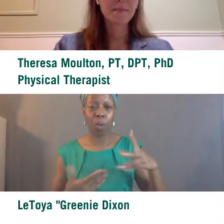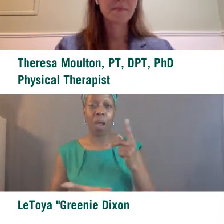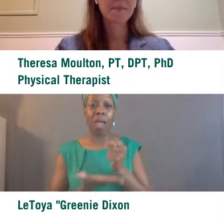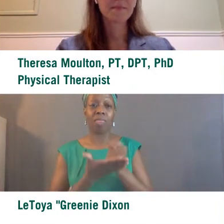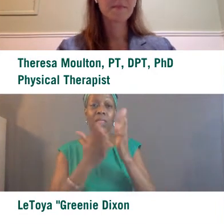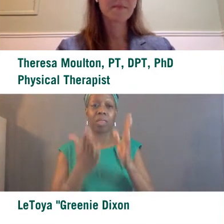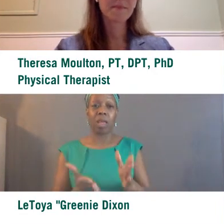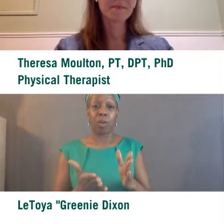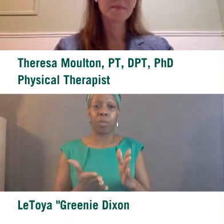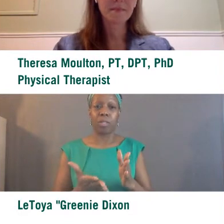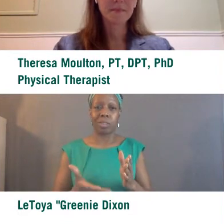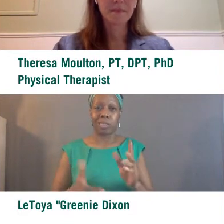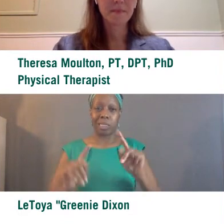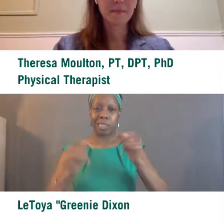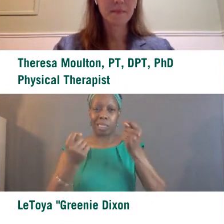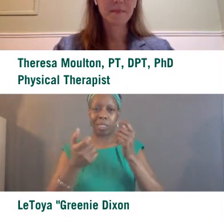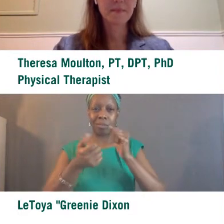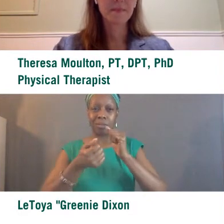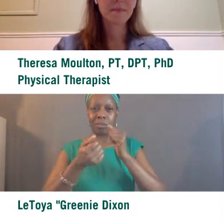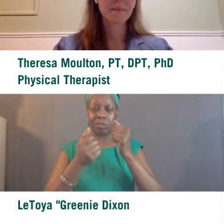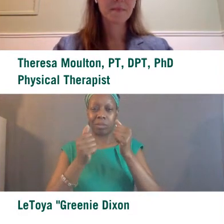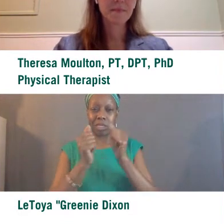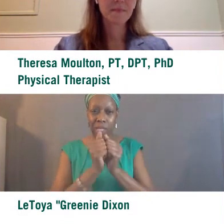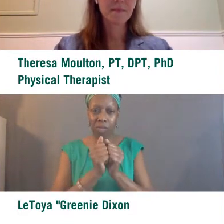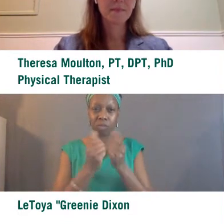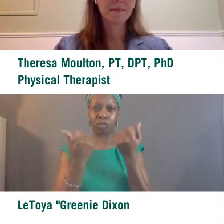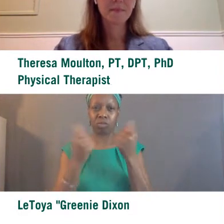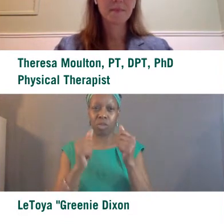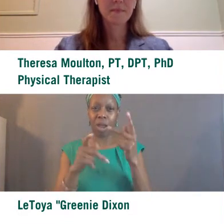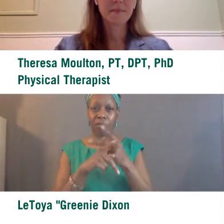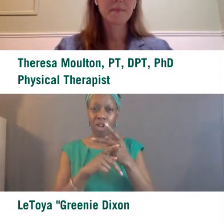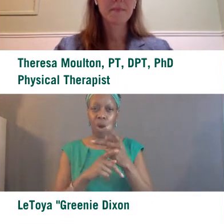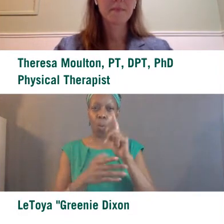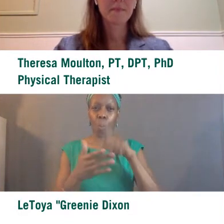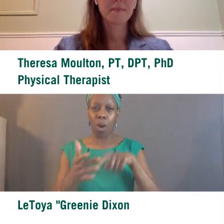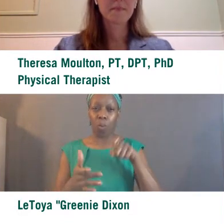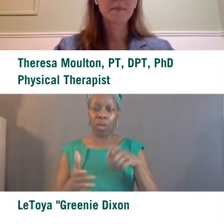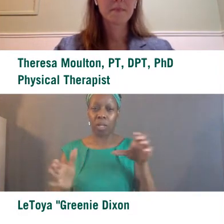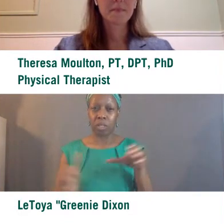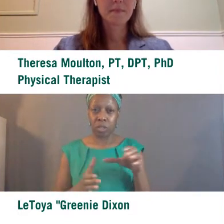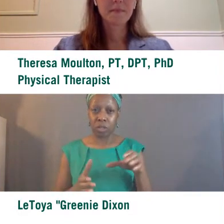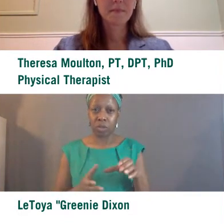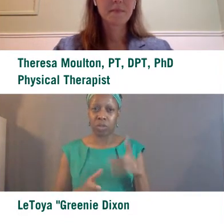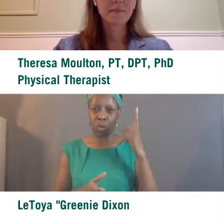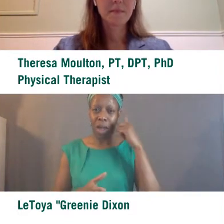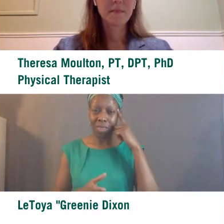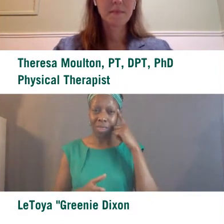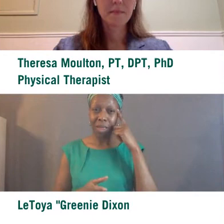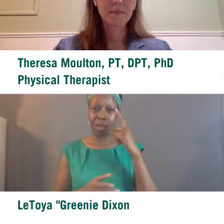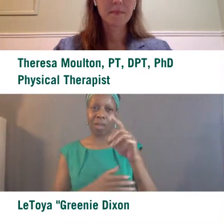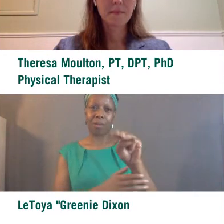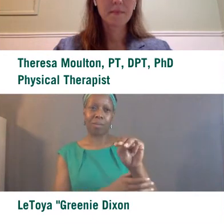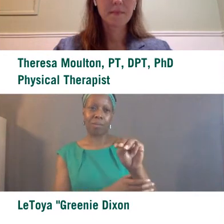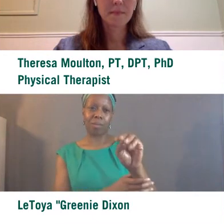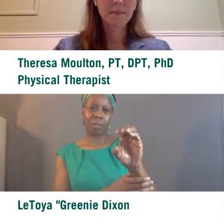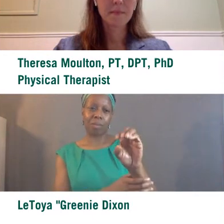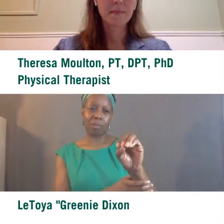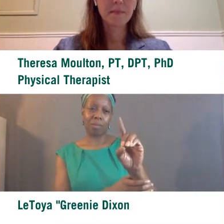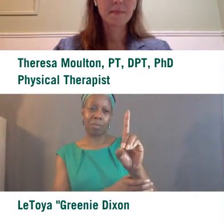So I think that in terms of options, modalities. I think modalities can be very helpful vibration.